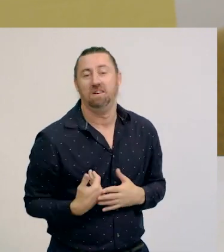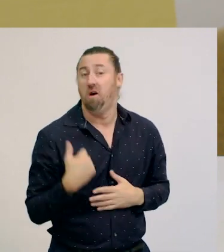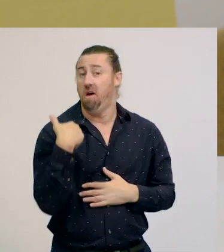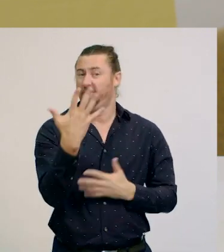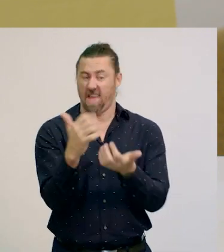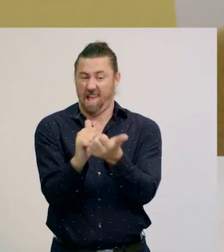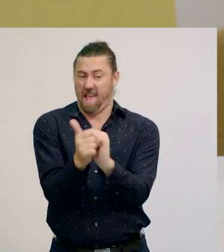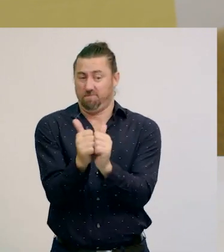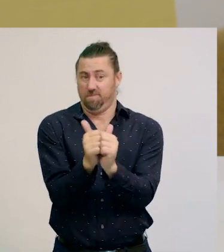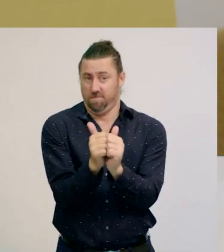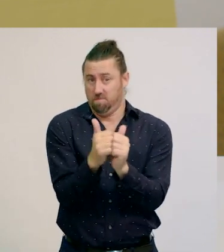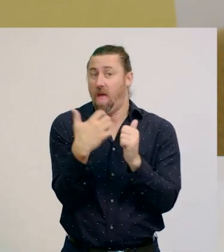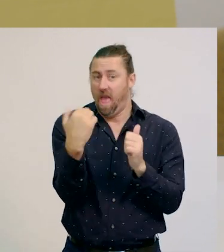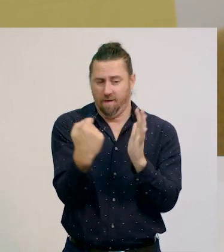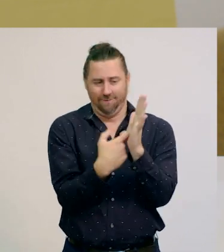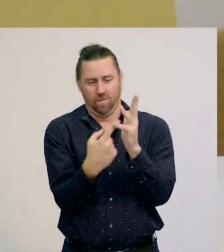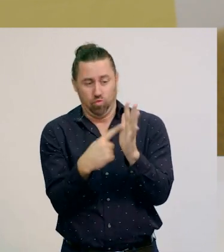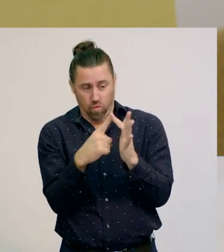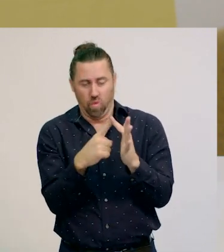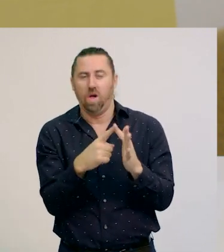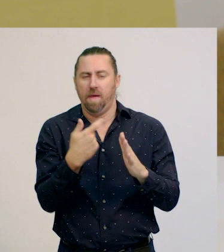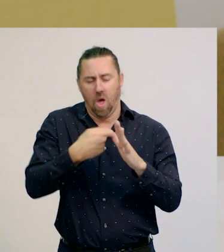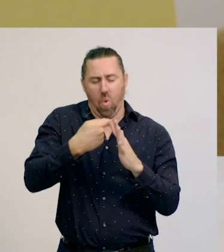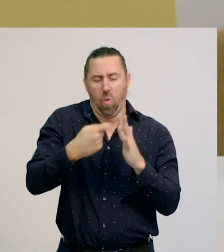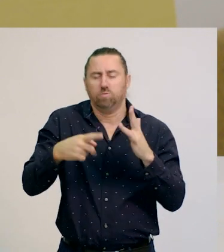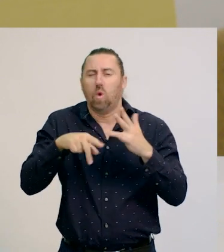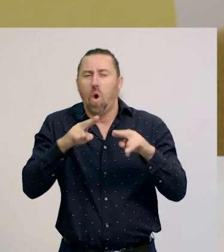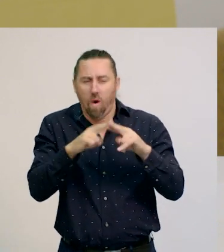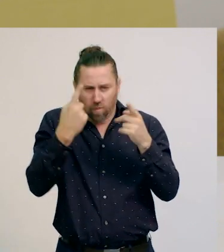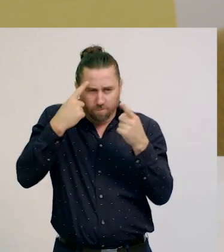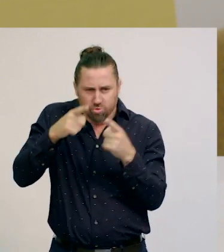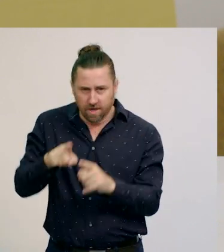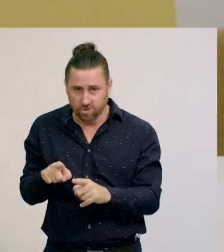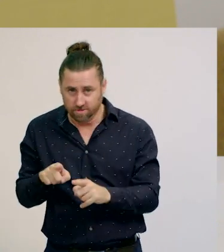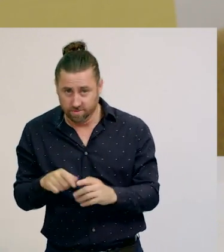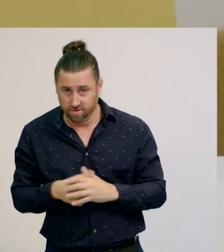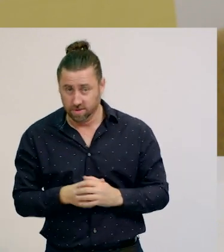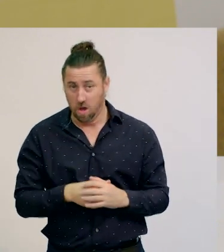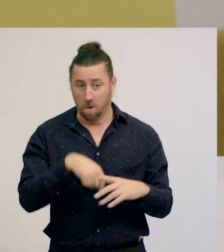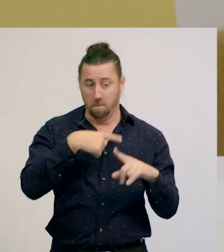with rules about the order of operations, plus, minus, divide, and multiply.